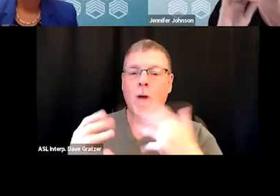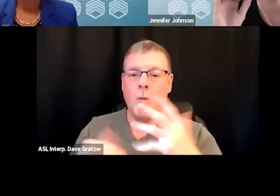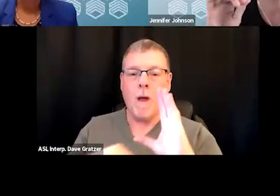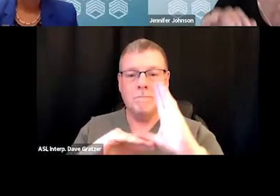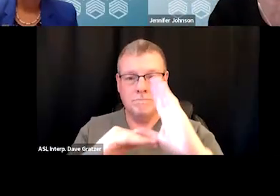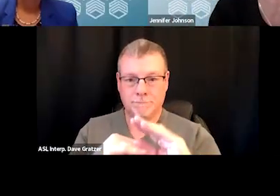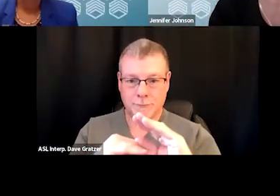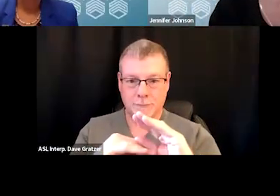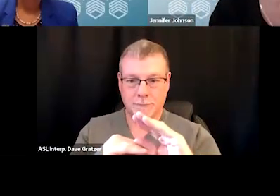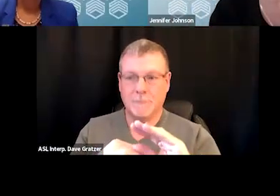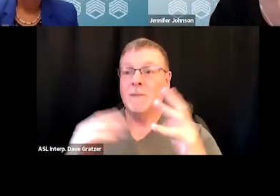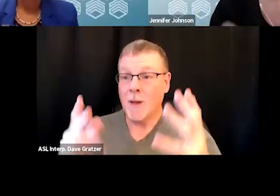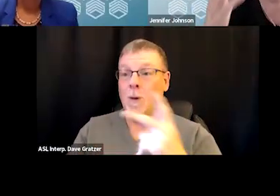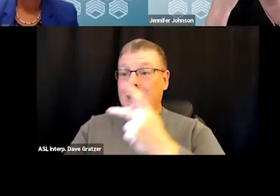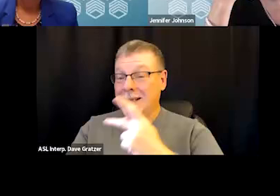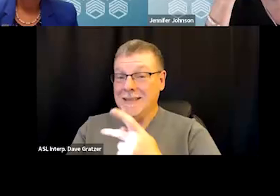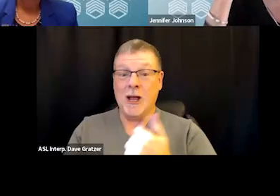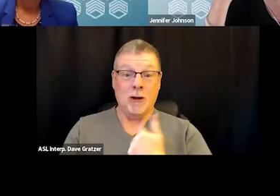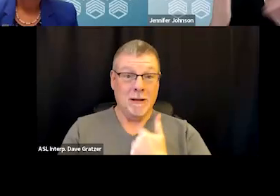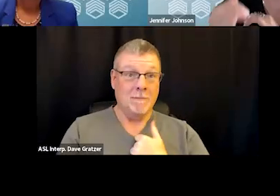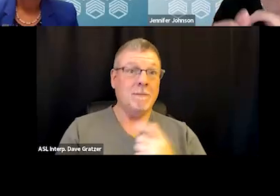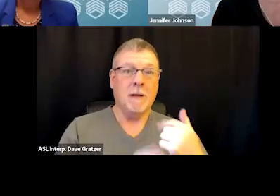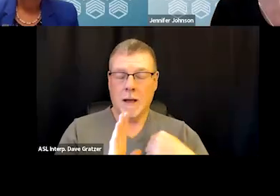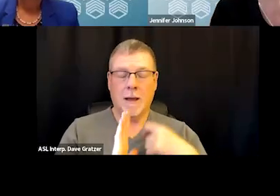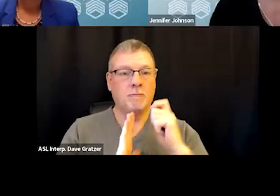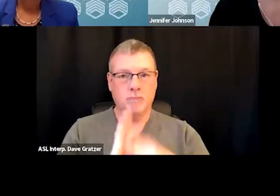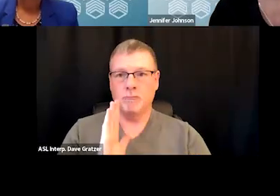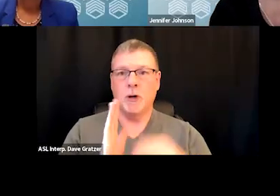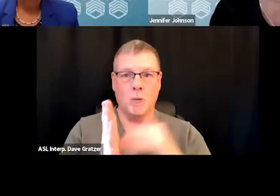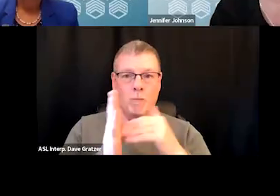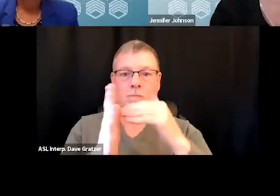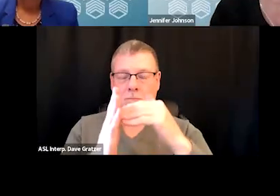So taking care of ourselves, I've written on this a lot, and I